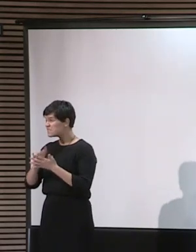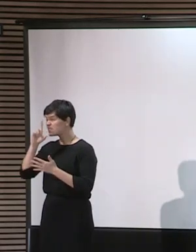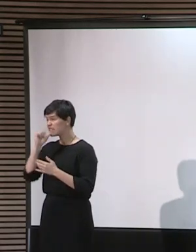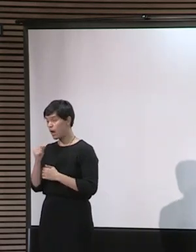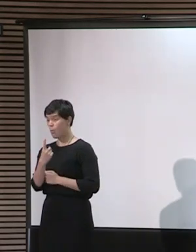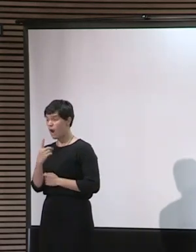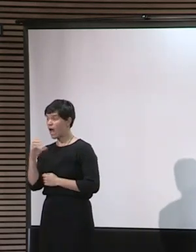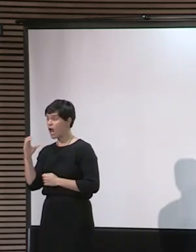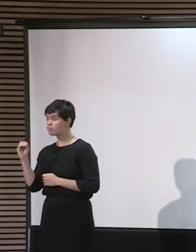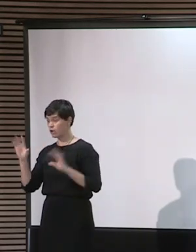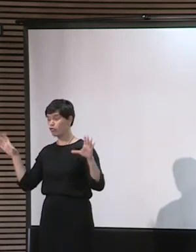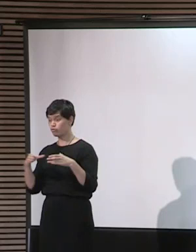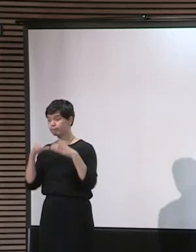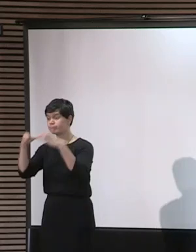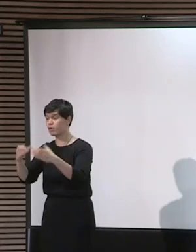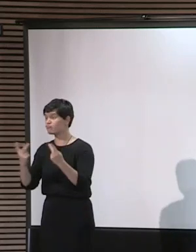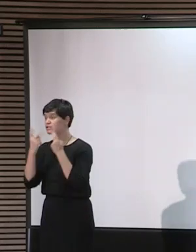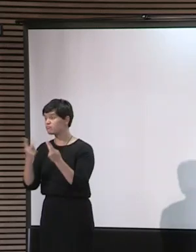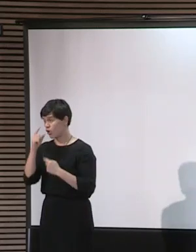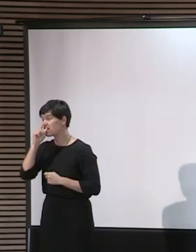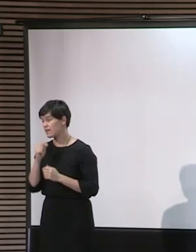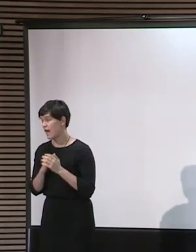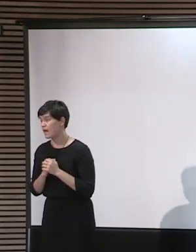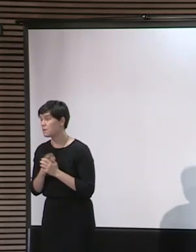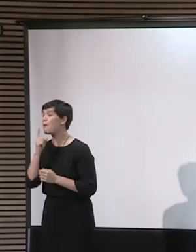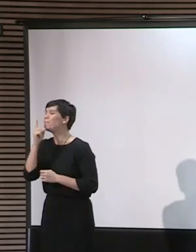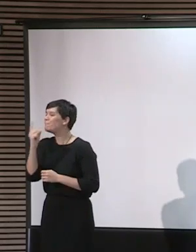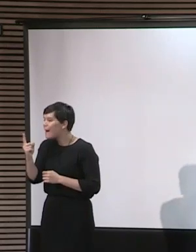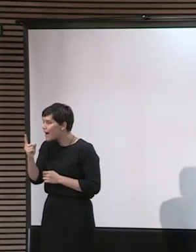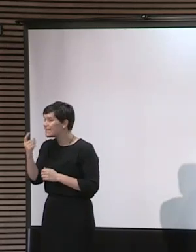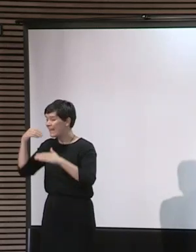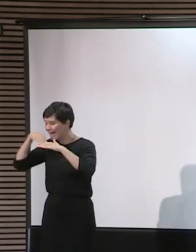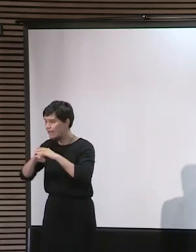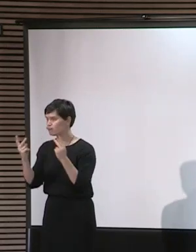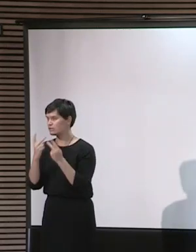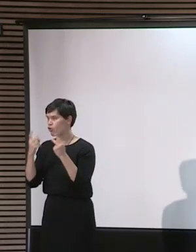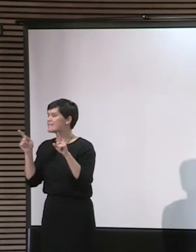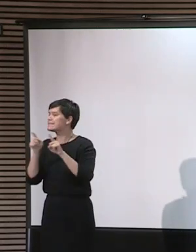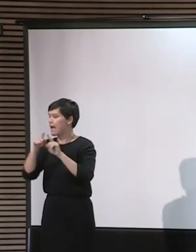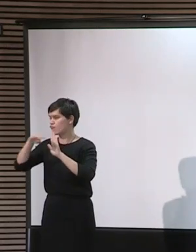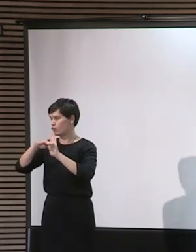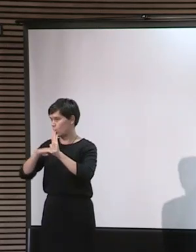has gone. What we are still asking hospitality to do is to continue to seat people,